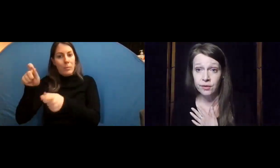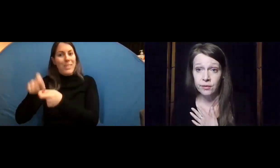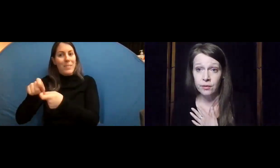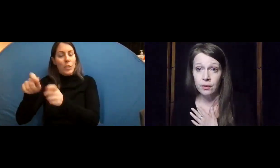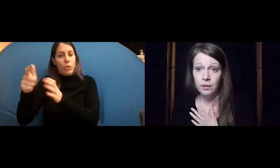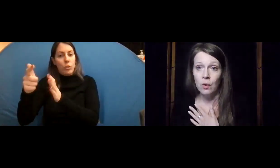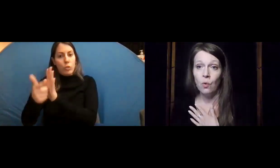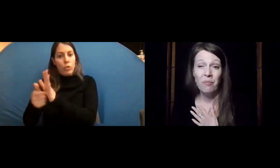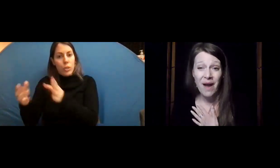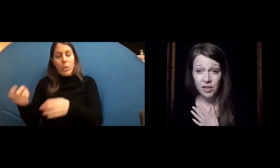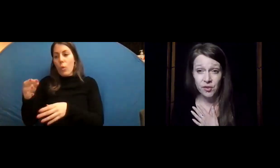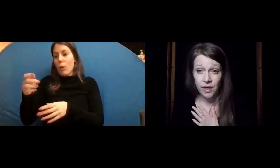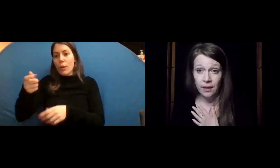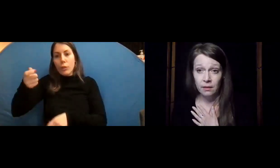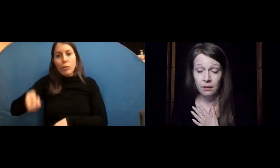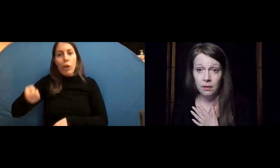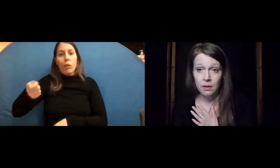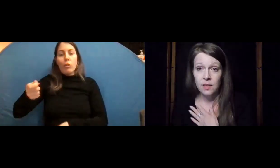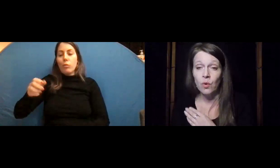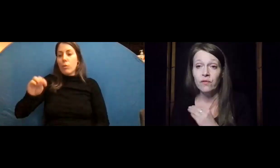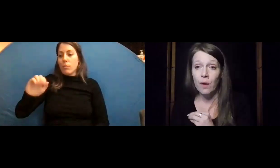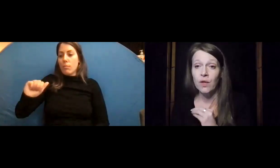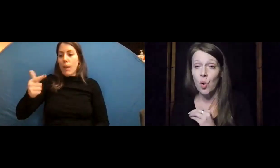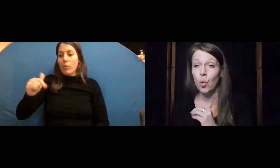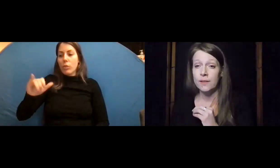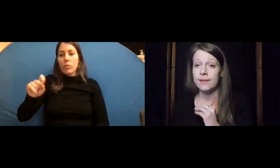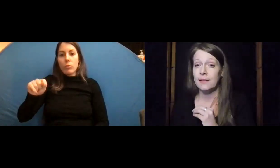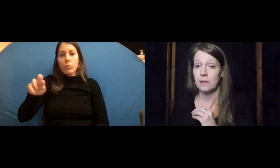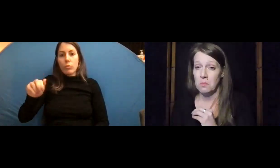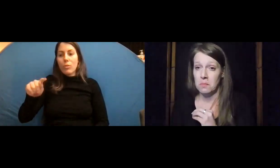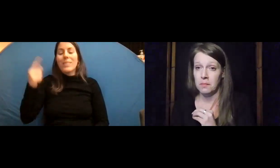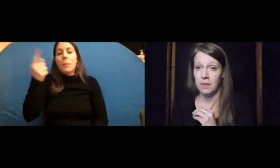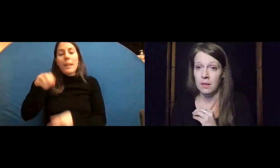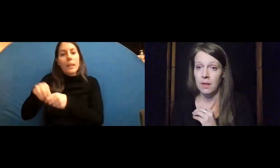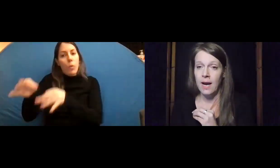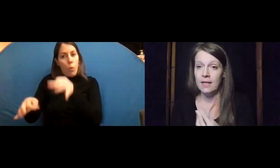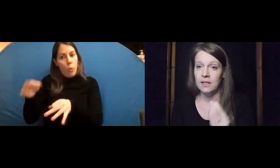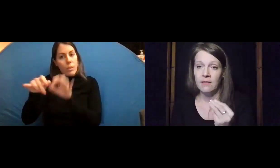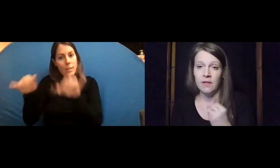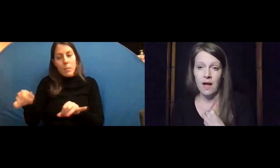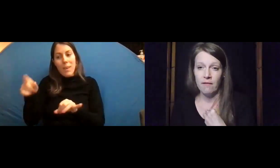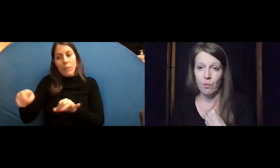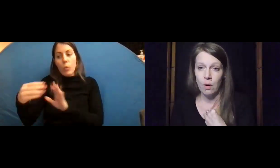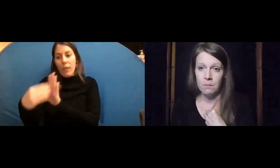a private attorney -- court-appointed attorney, or from a judge or a magistrate.